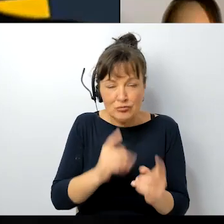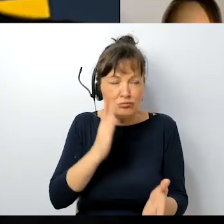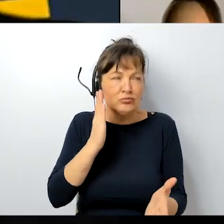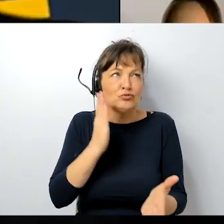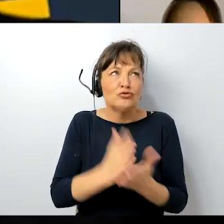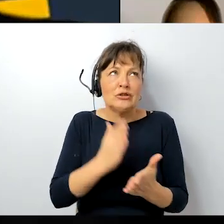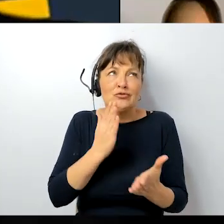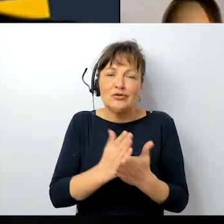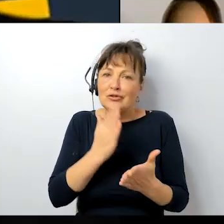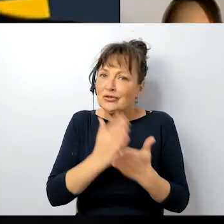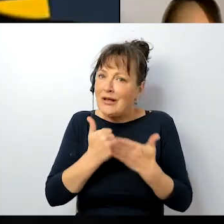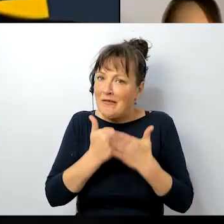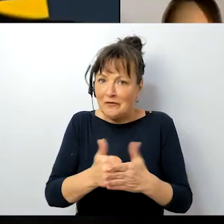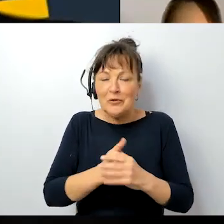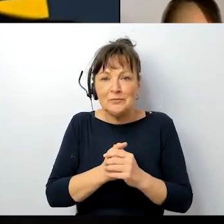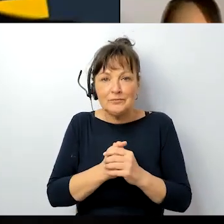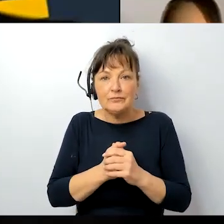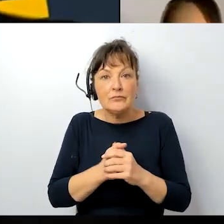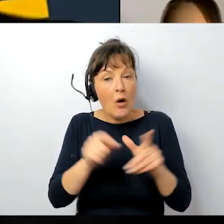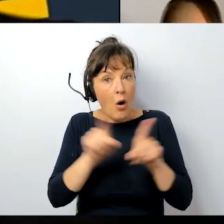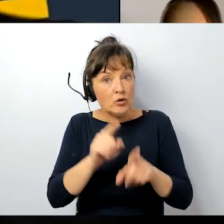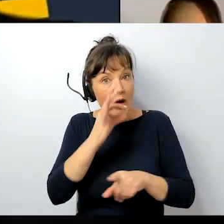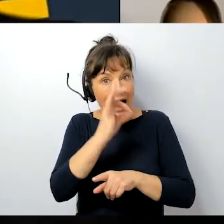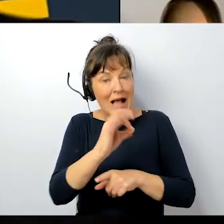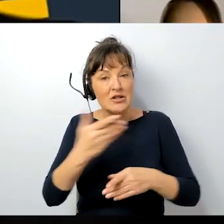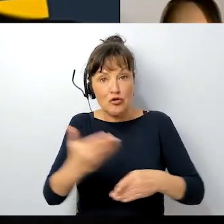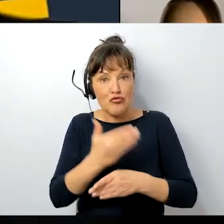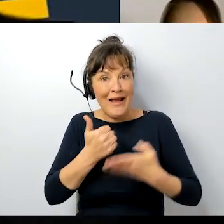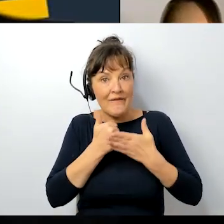good interview tips, there's some like mock interview sort of bits that you can do which